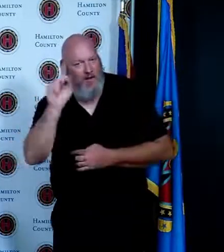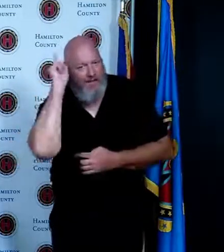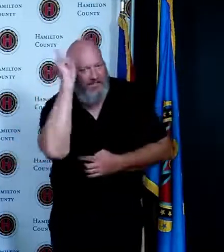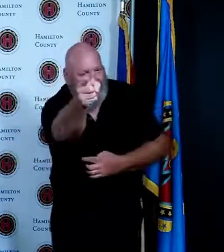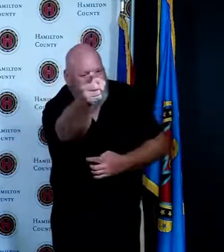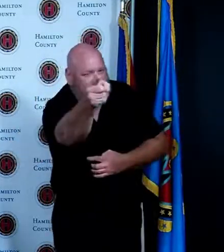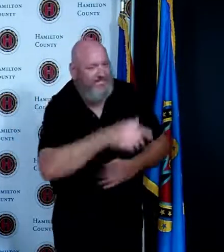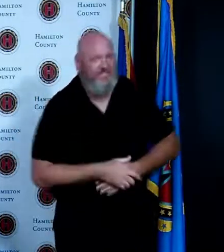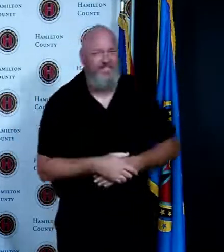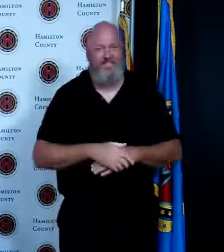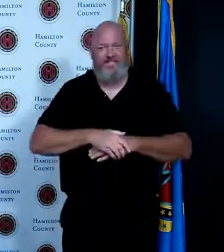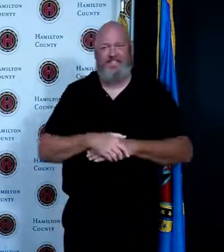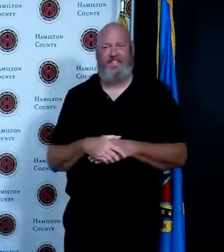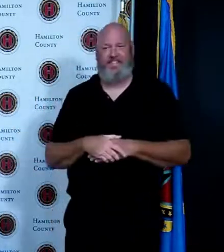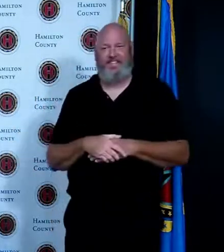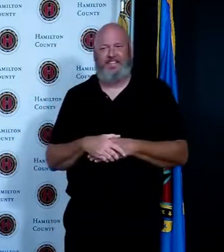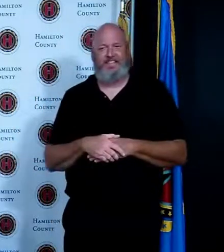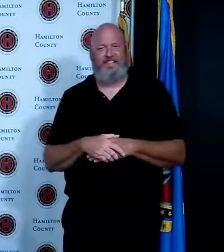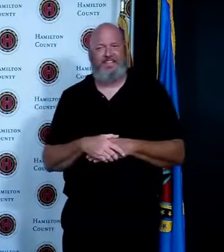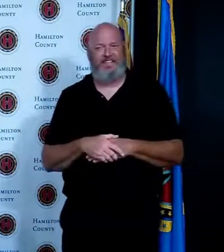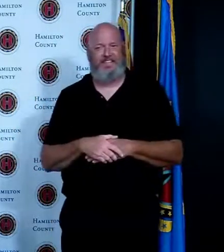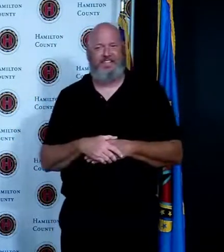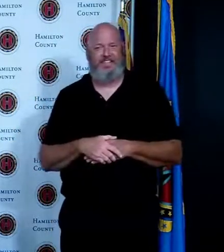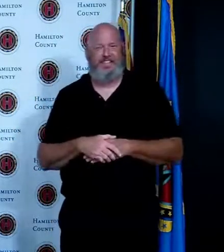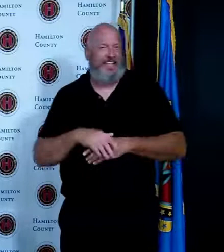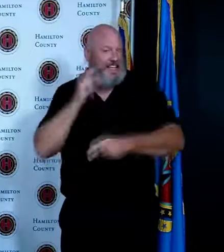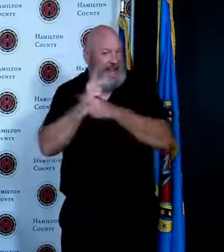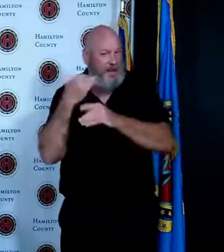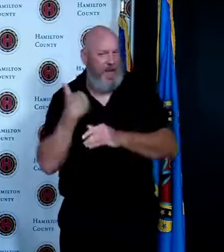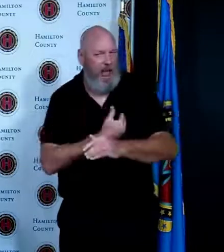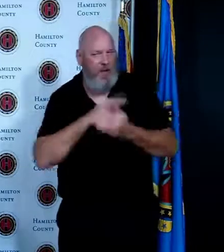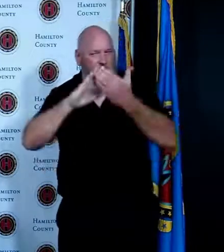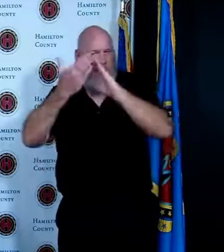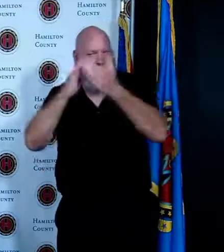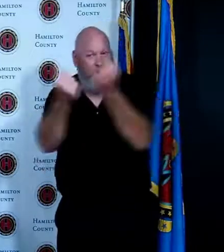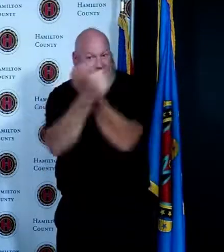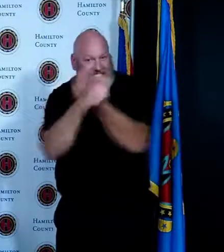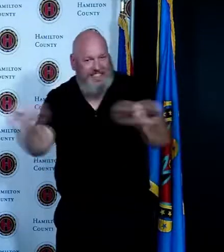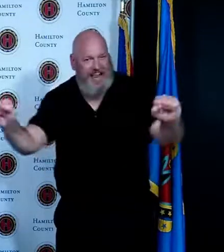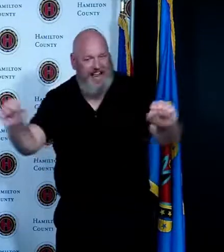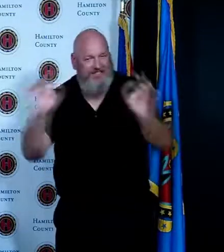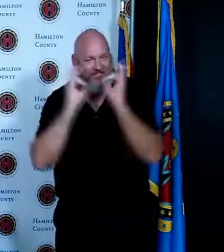let's do our part to keep our community safe thanks for jumping on see you next week